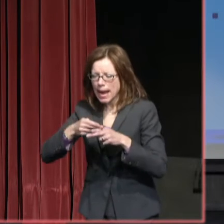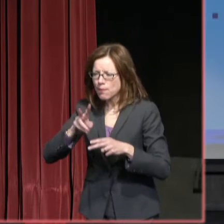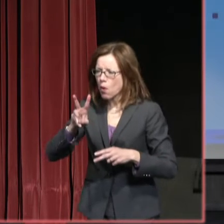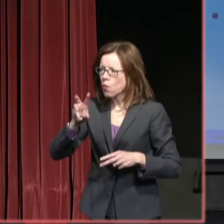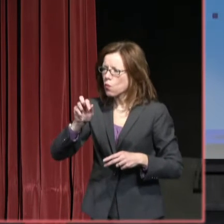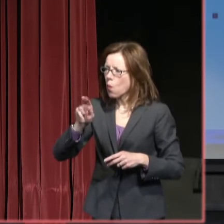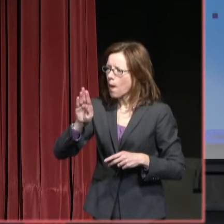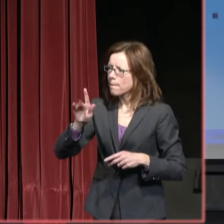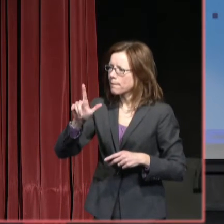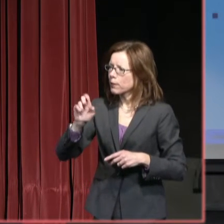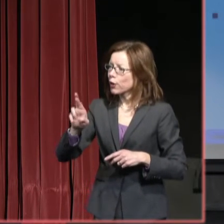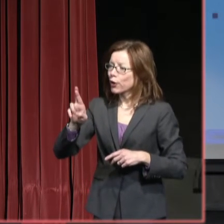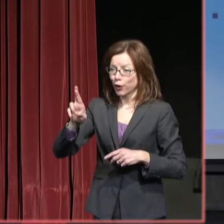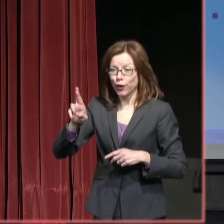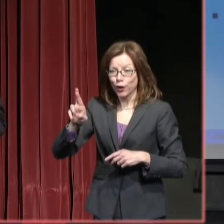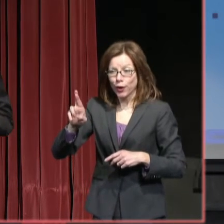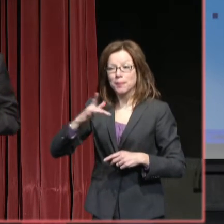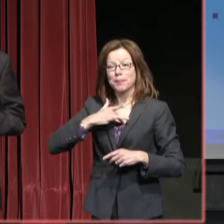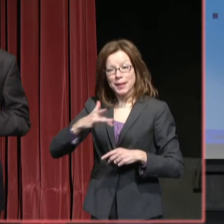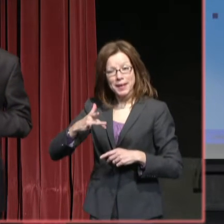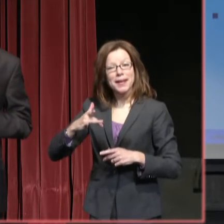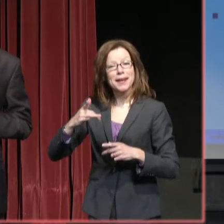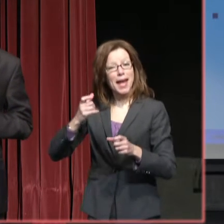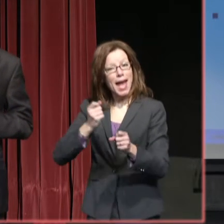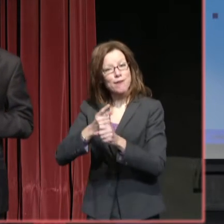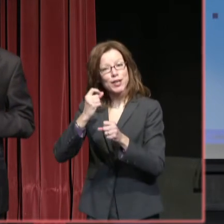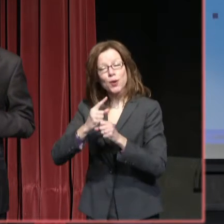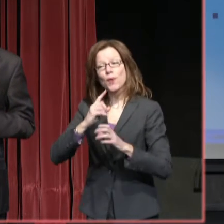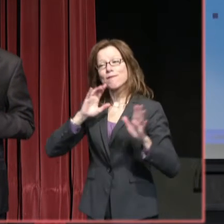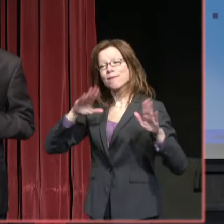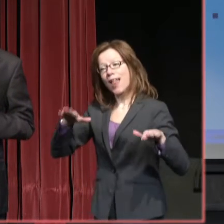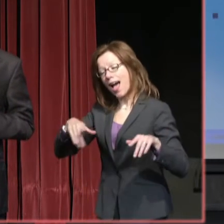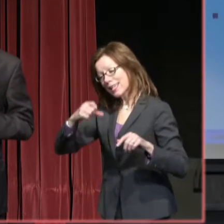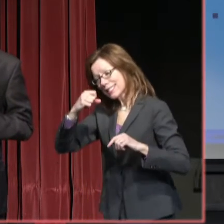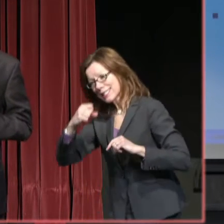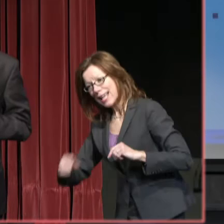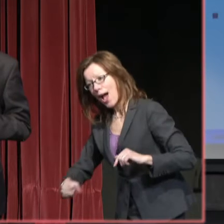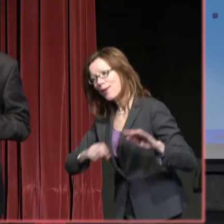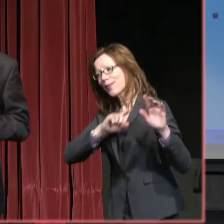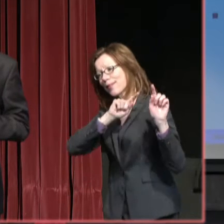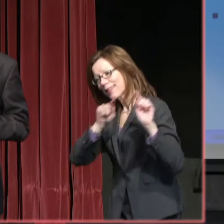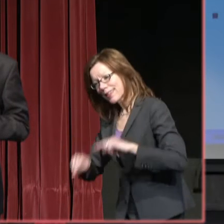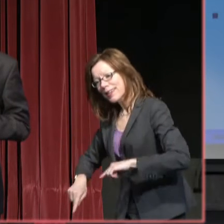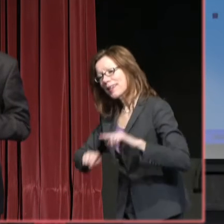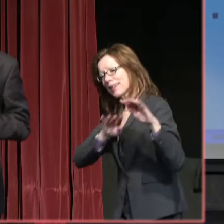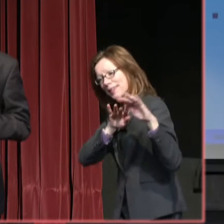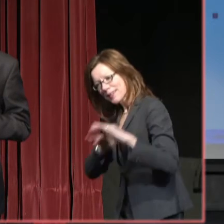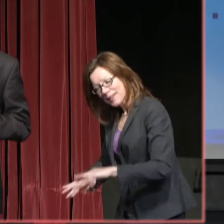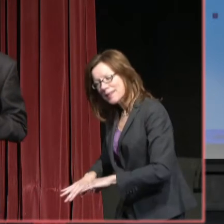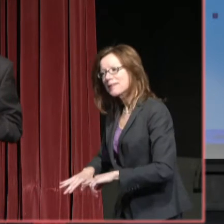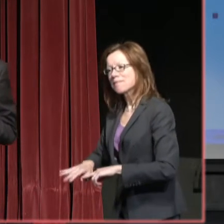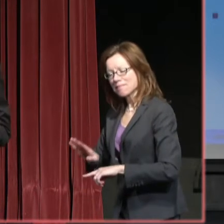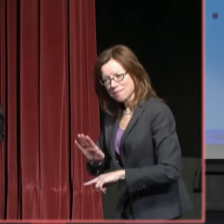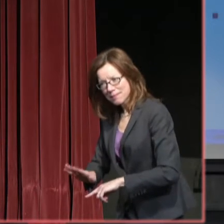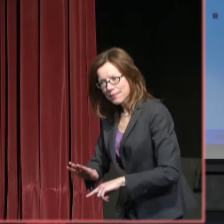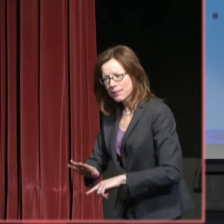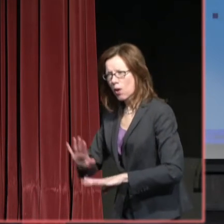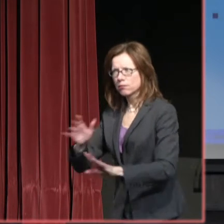which migrate south every year, they migrate north